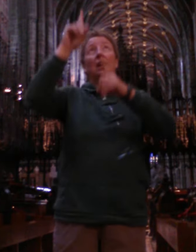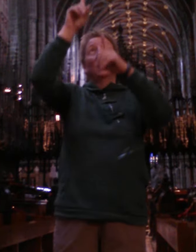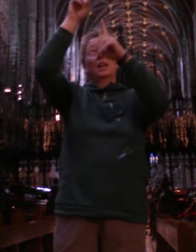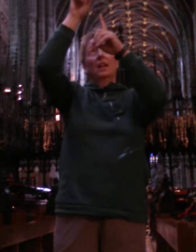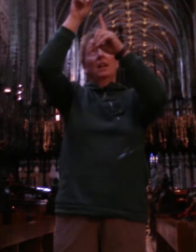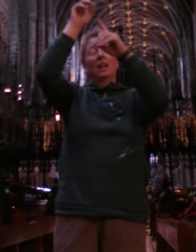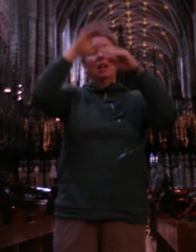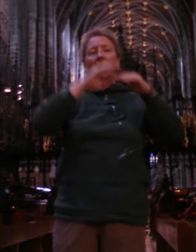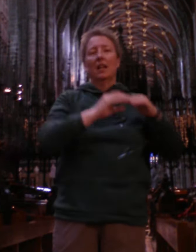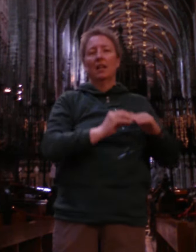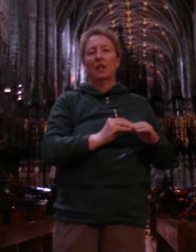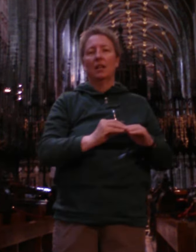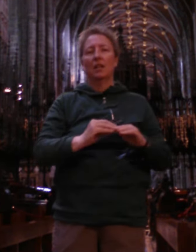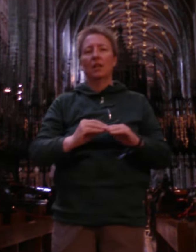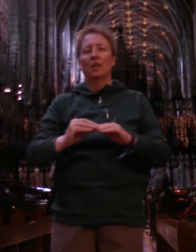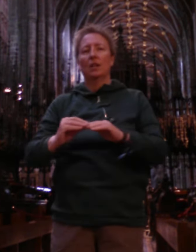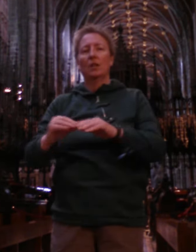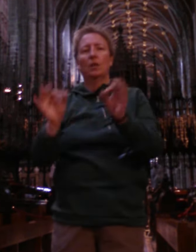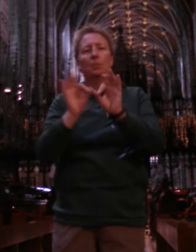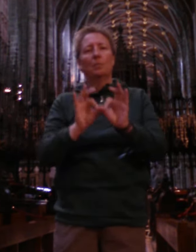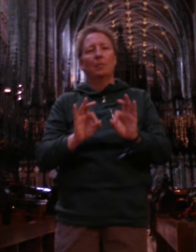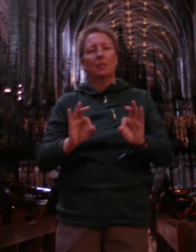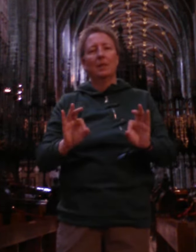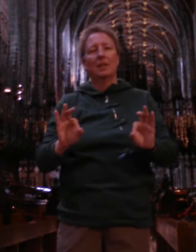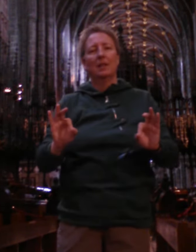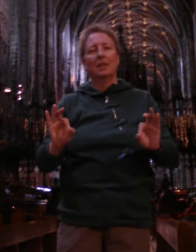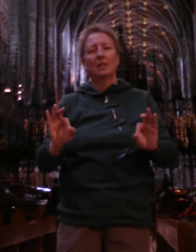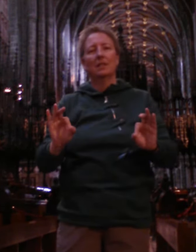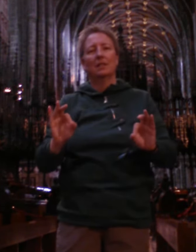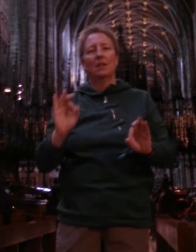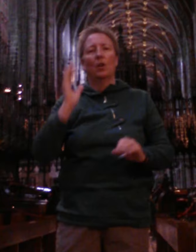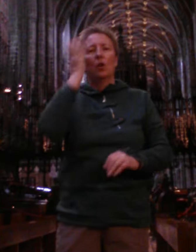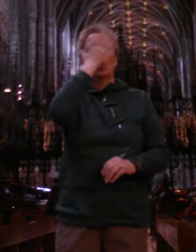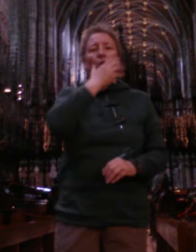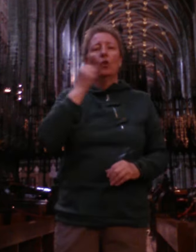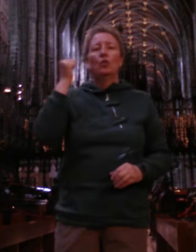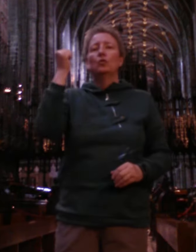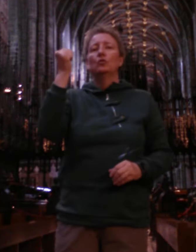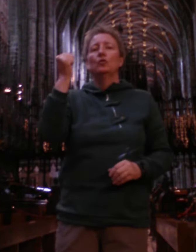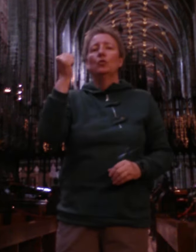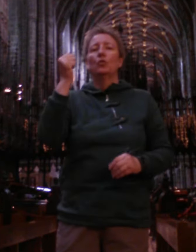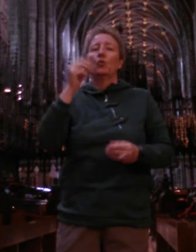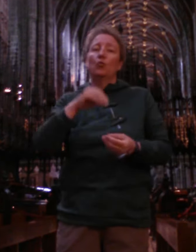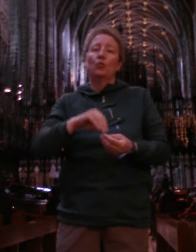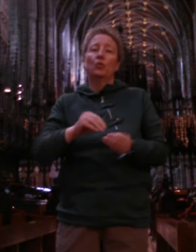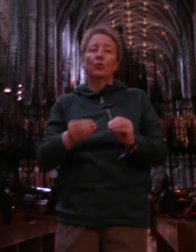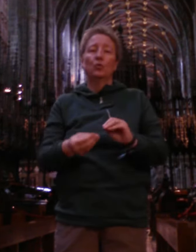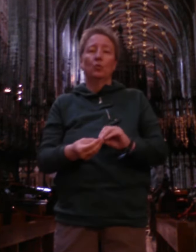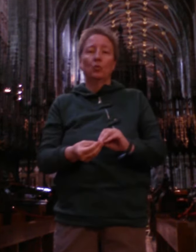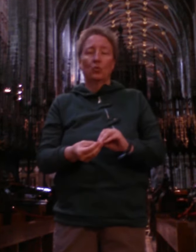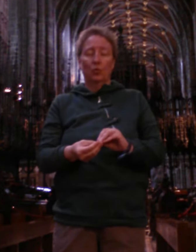He leads me beside the still waters He restores my soul